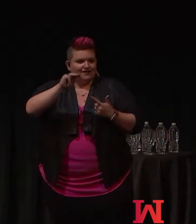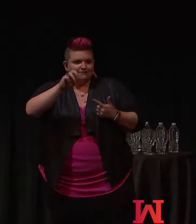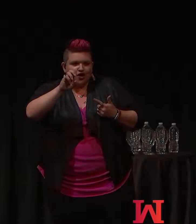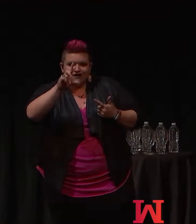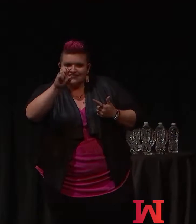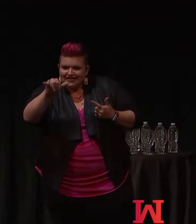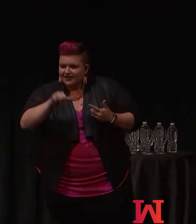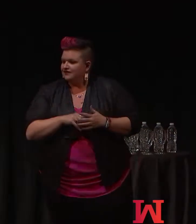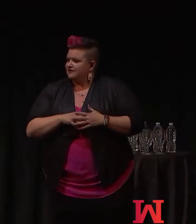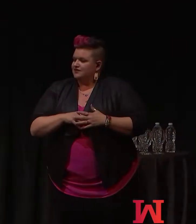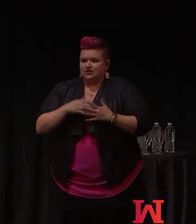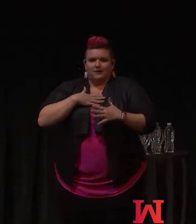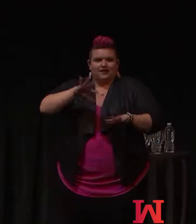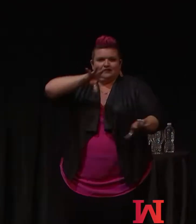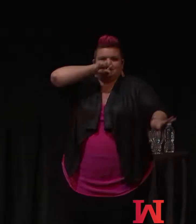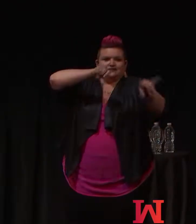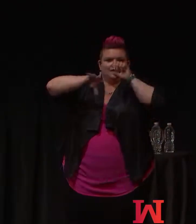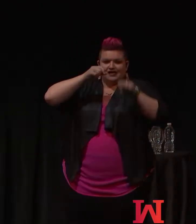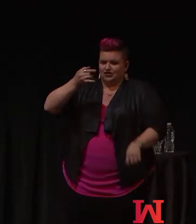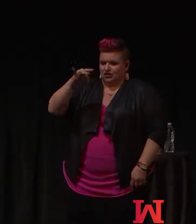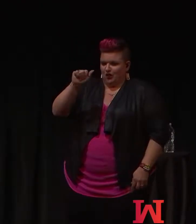to be breathing the same air as Gloria Steinem,